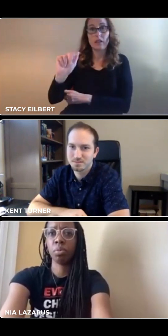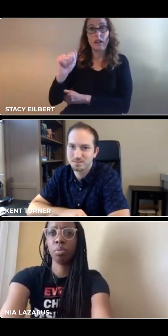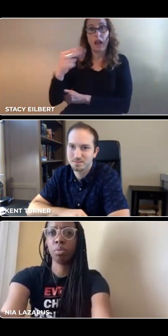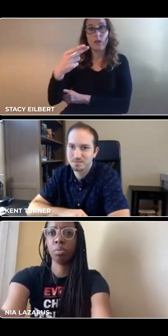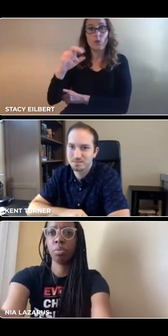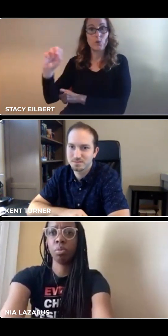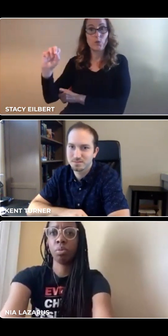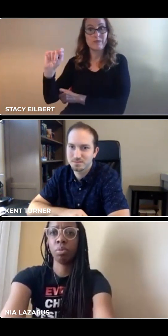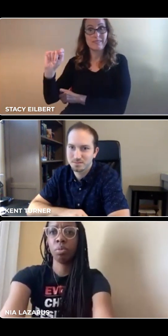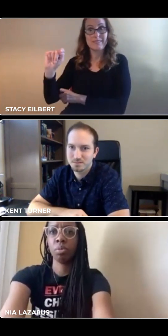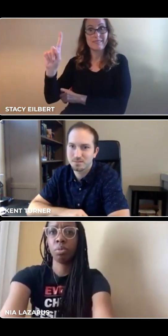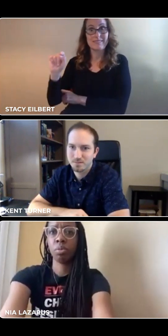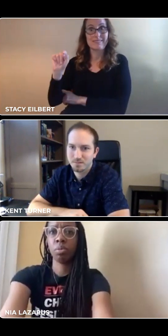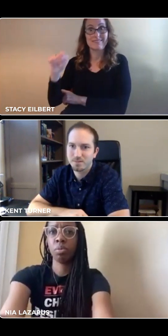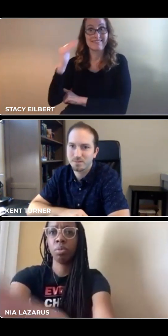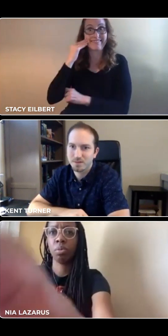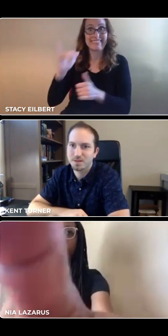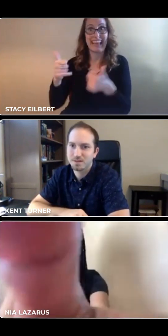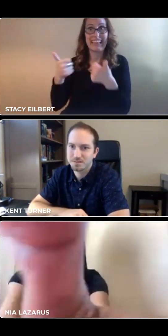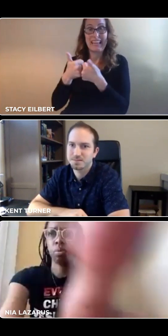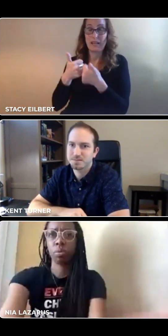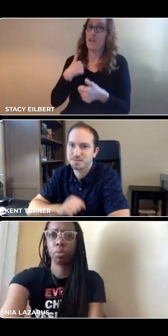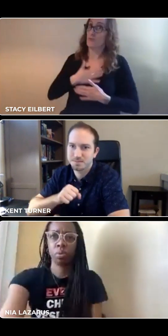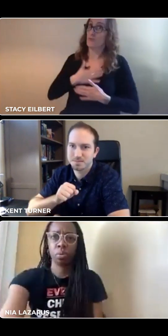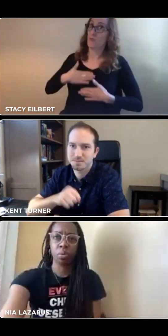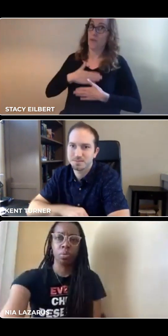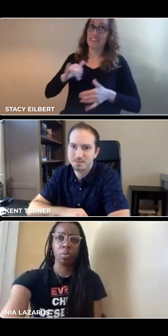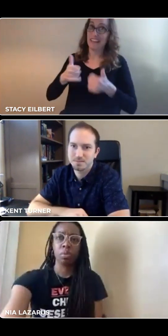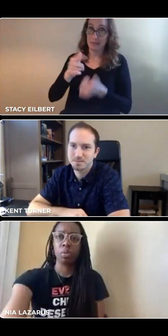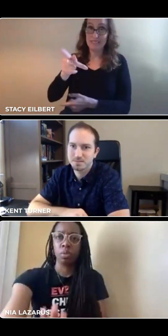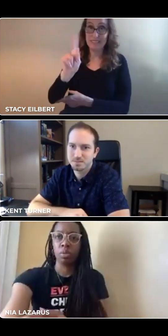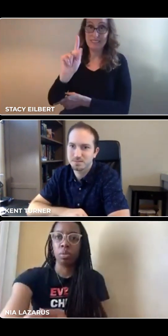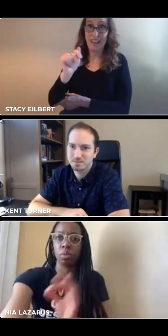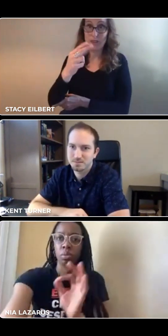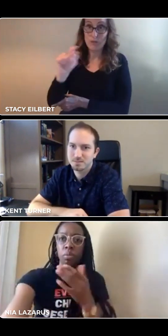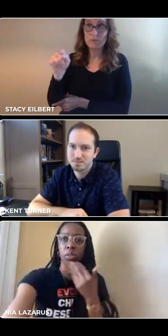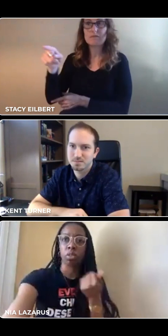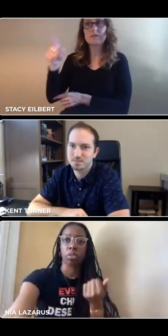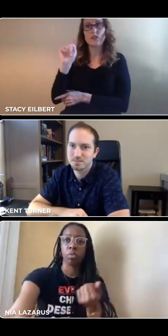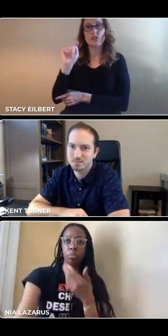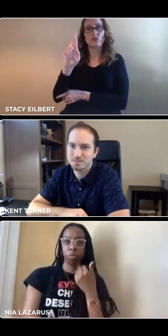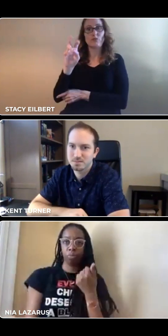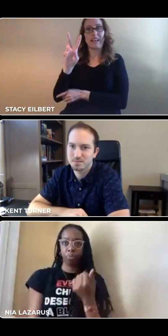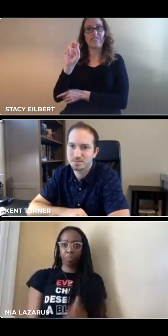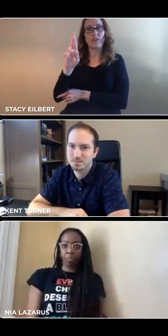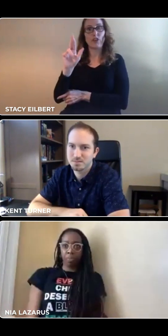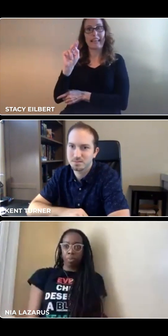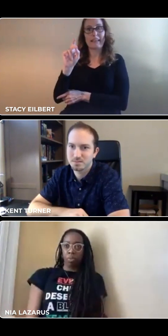to Kahoot!, that game. I really enjoy that game.